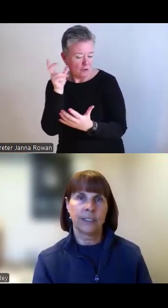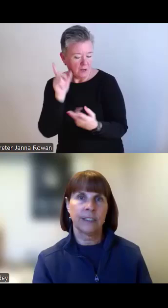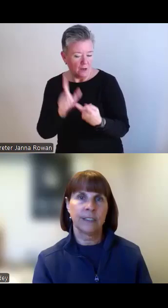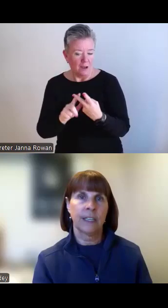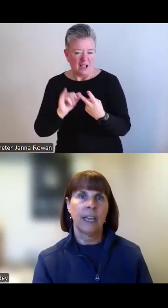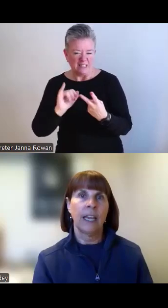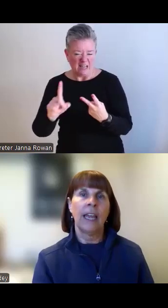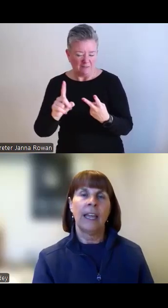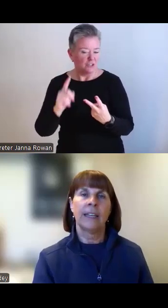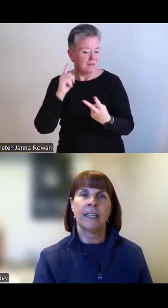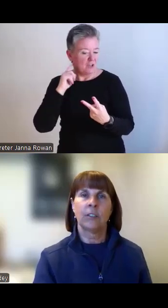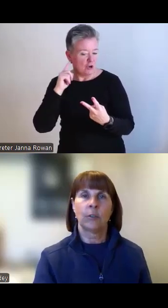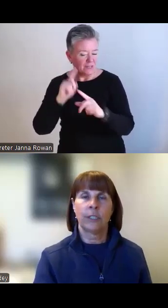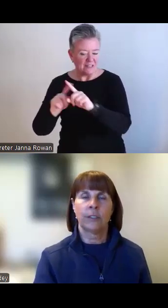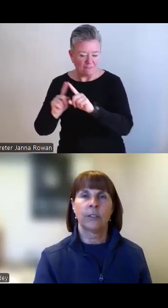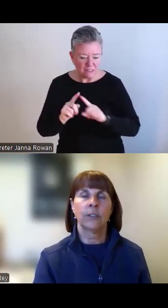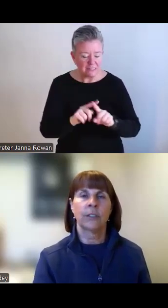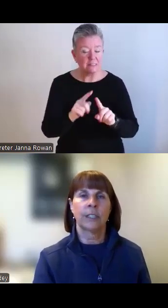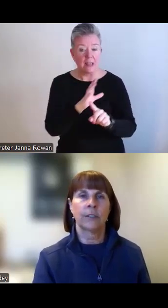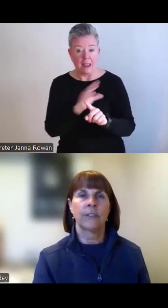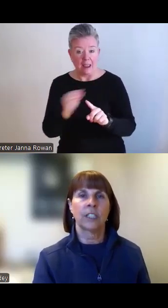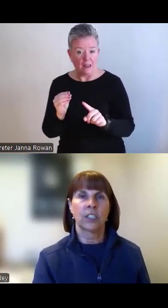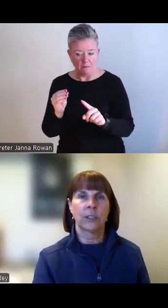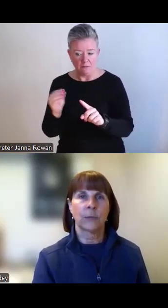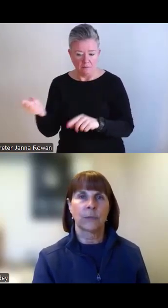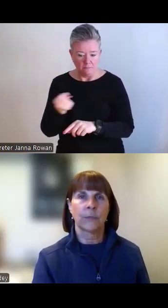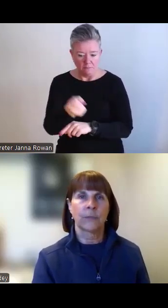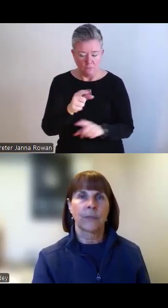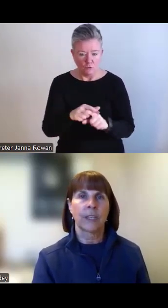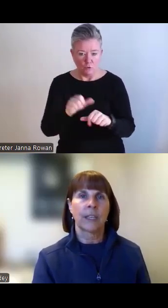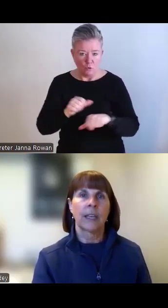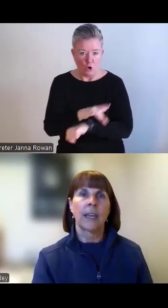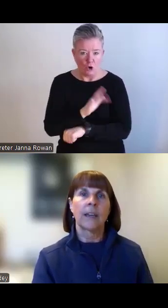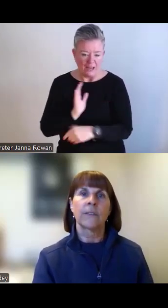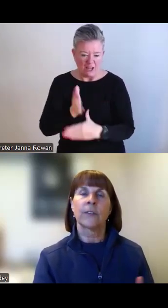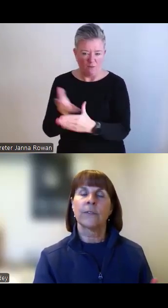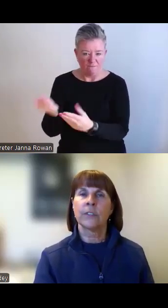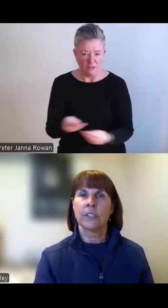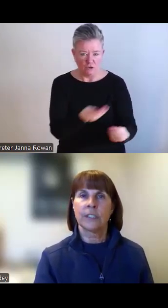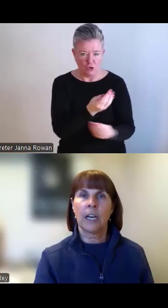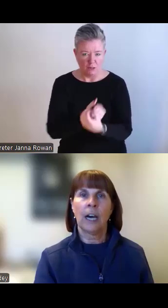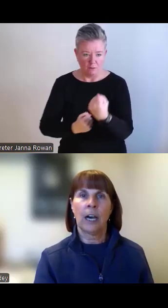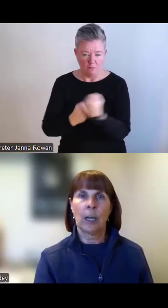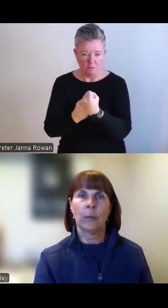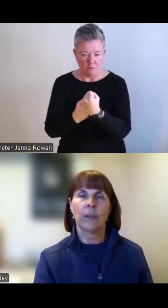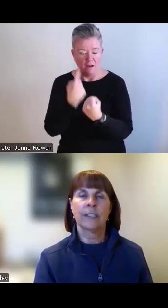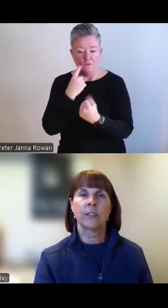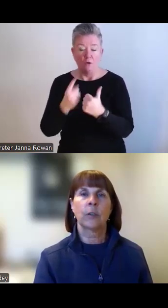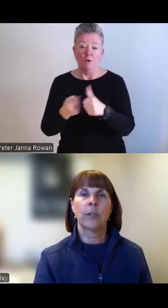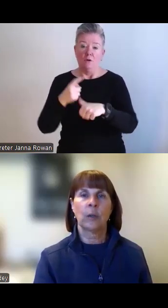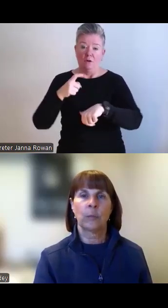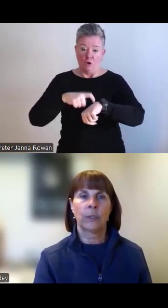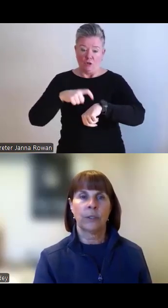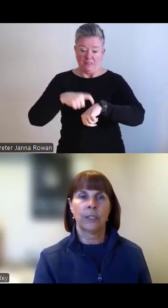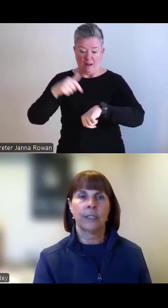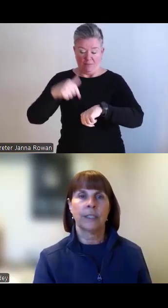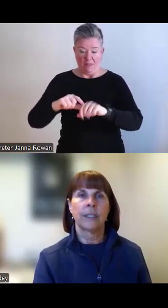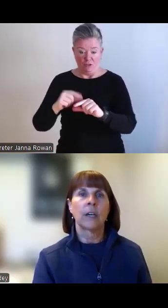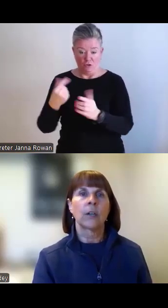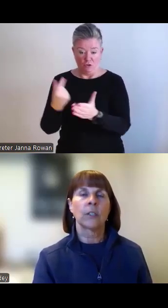differences, and entry into early intervention. For the first time this grant period,